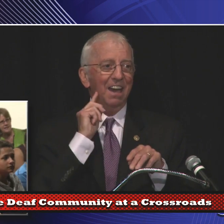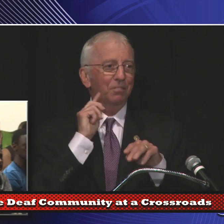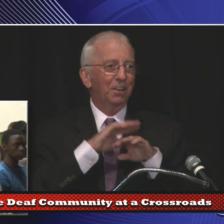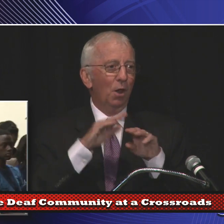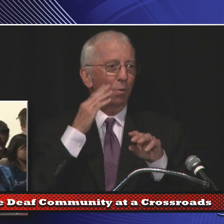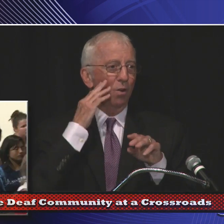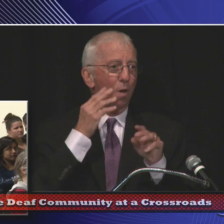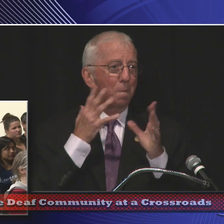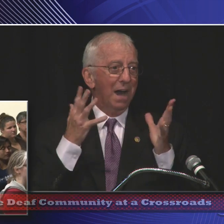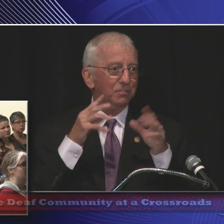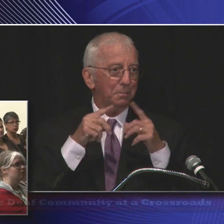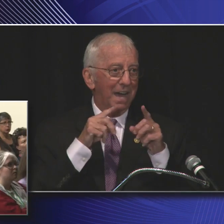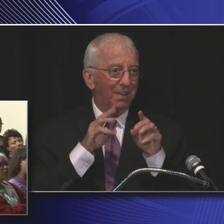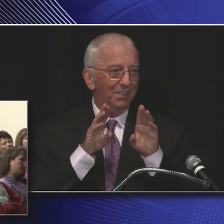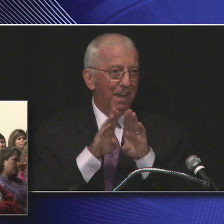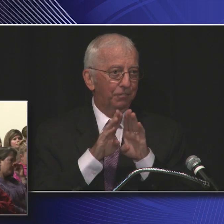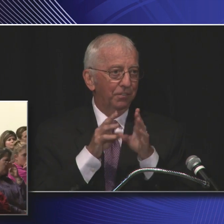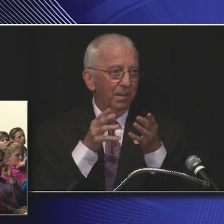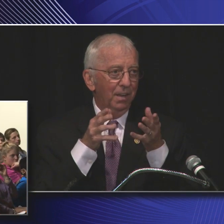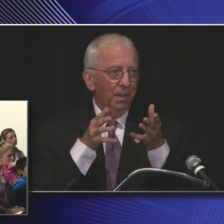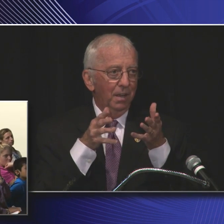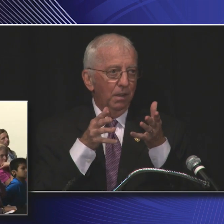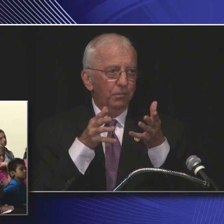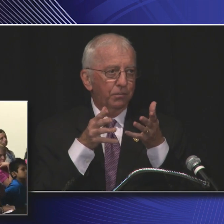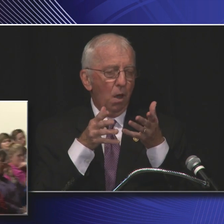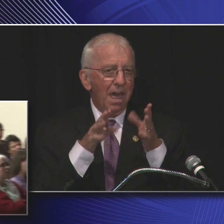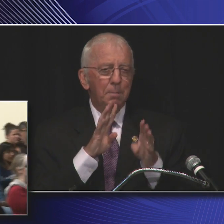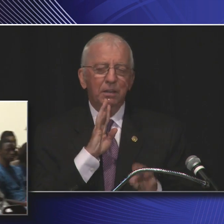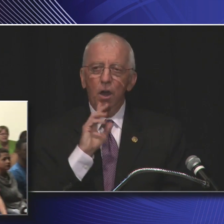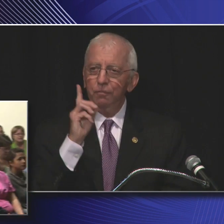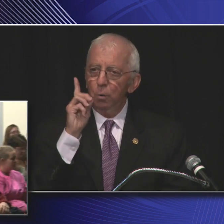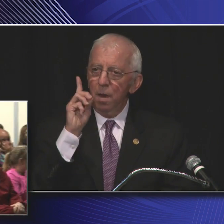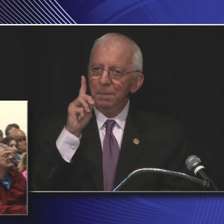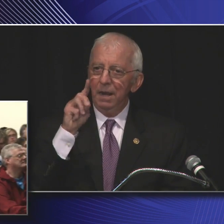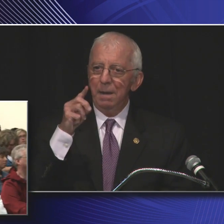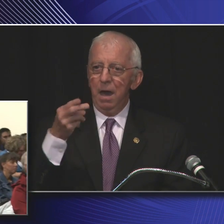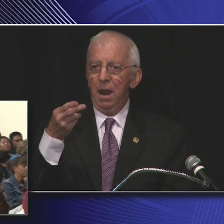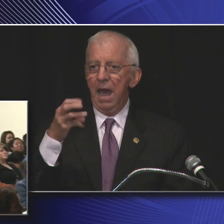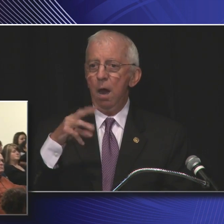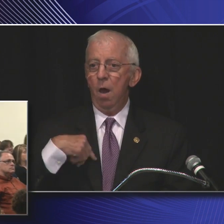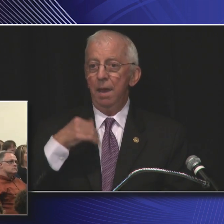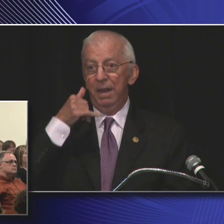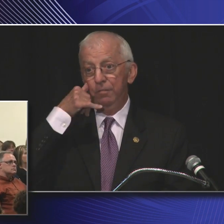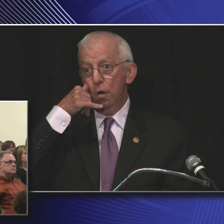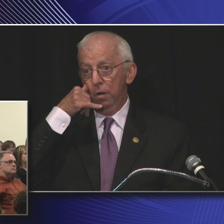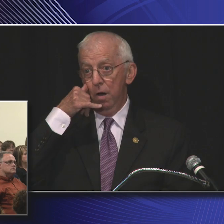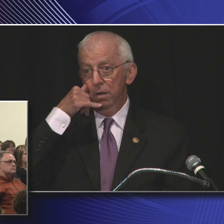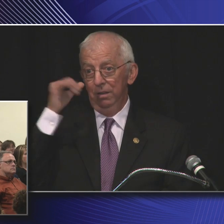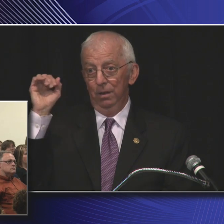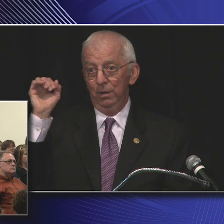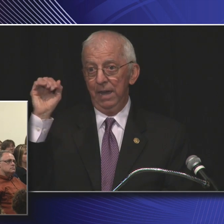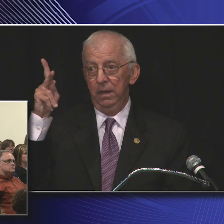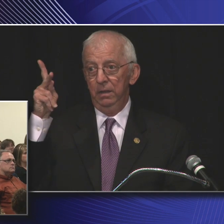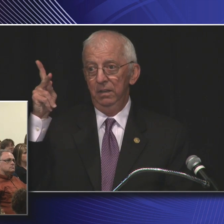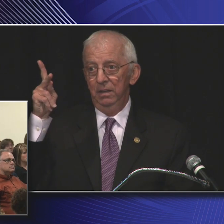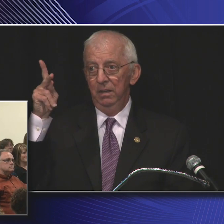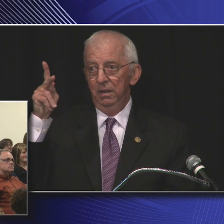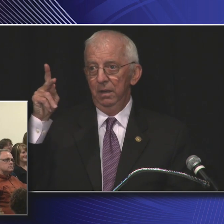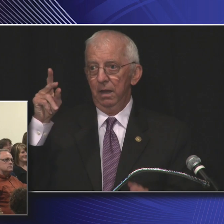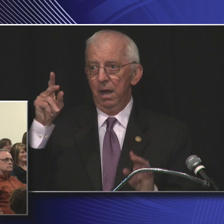and don't know much about deafness. So let me talk for one minute about how I make a phone call. Okay?